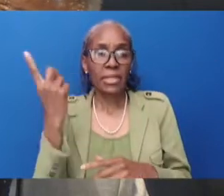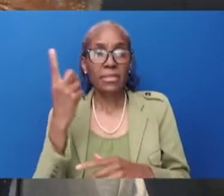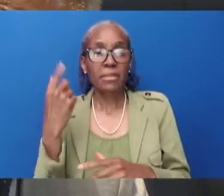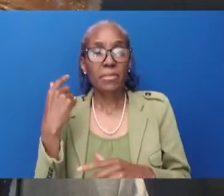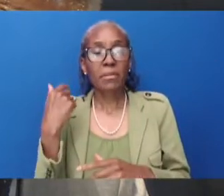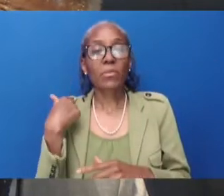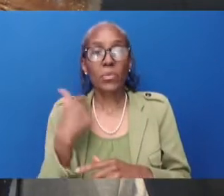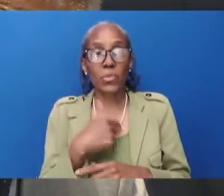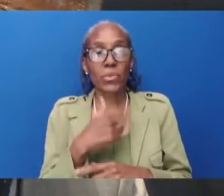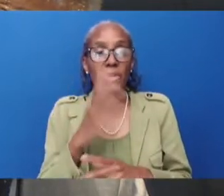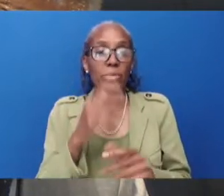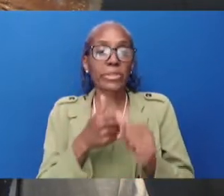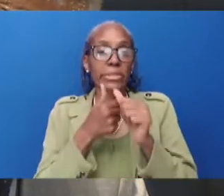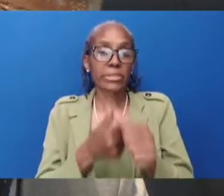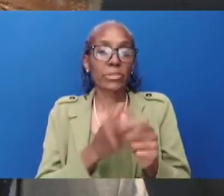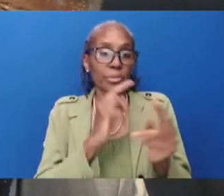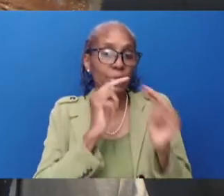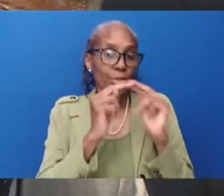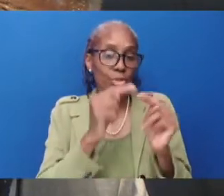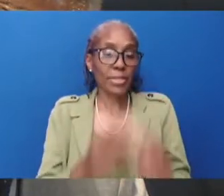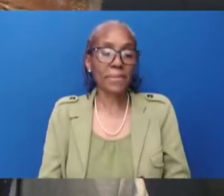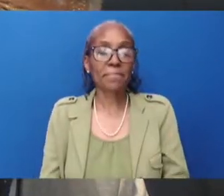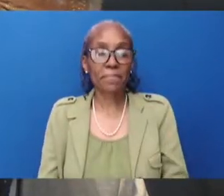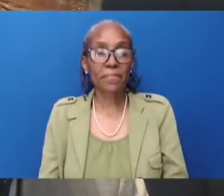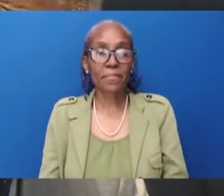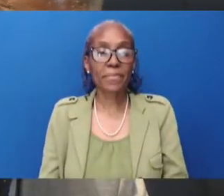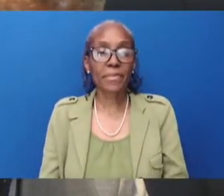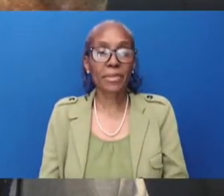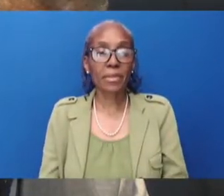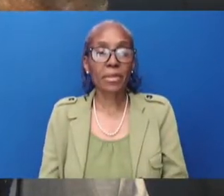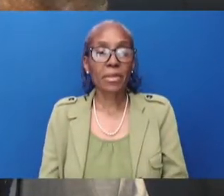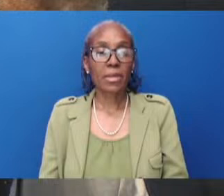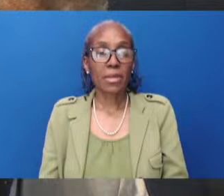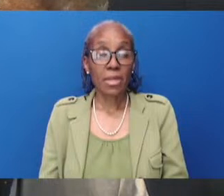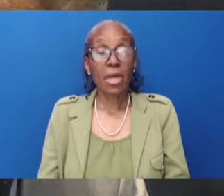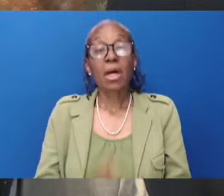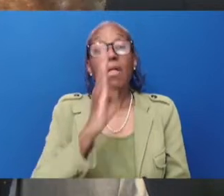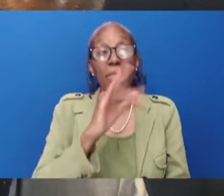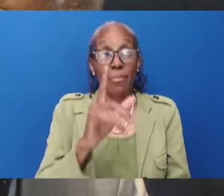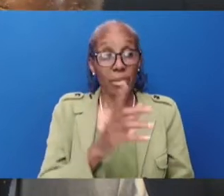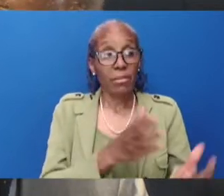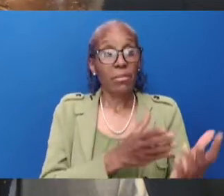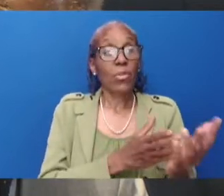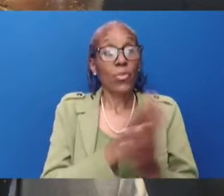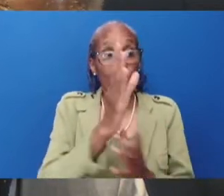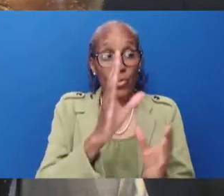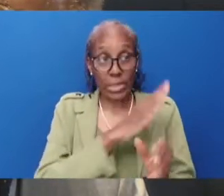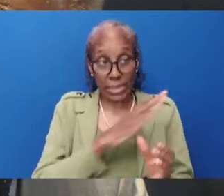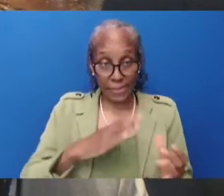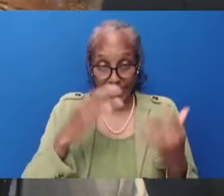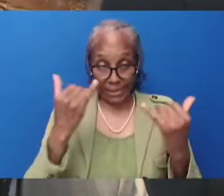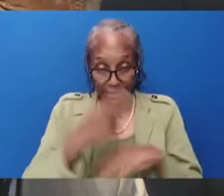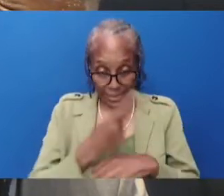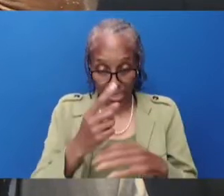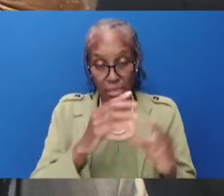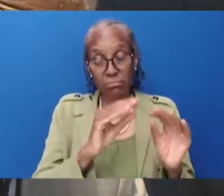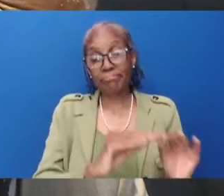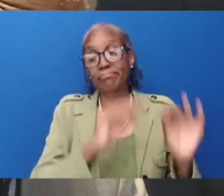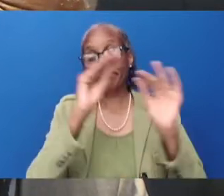COULD COMPLY WITH THAT PROVISION. SO THAT IS SOMETHING THAT WILL CONTINUE TO BE NEGOTIATED.